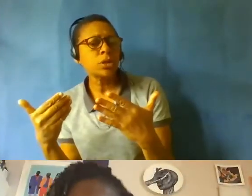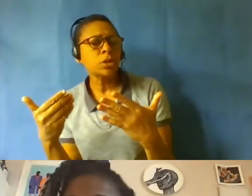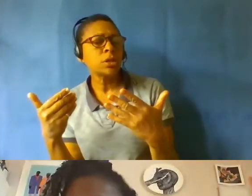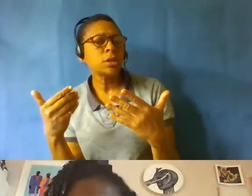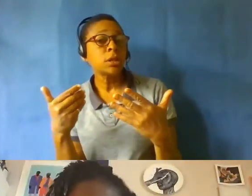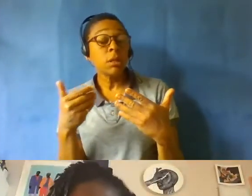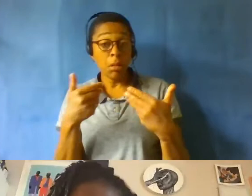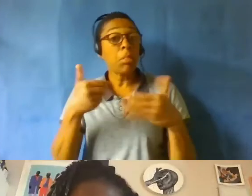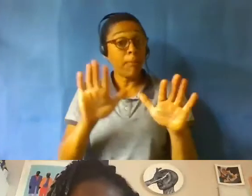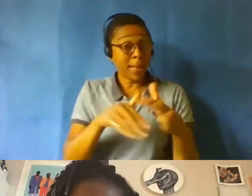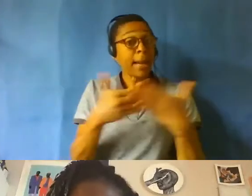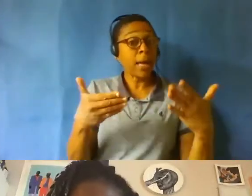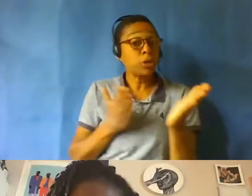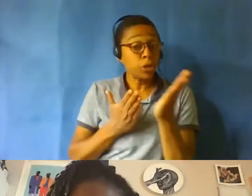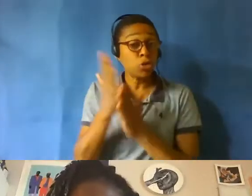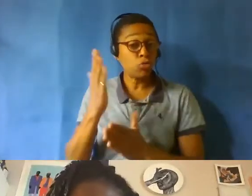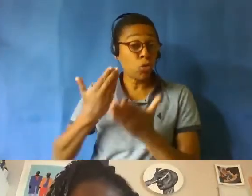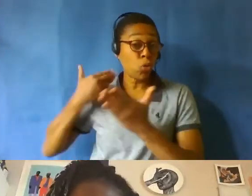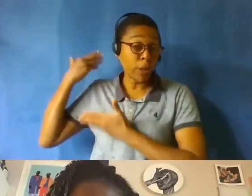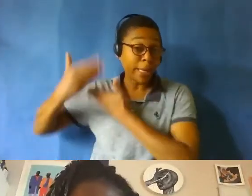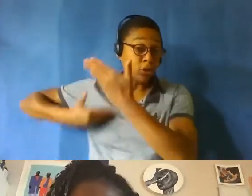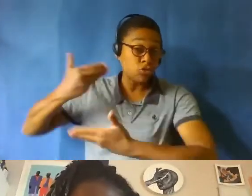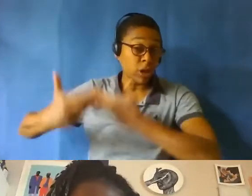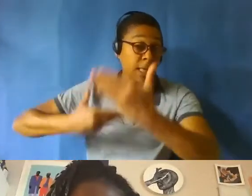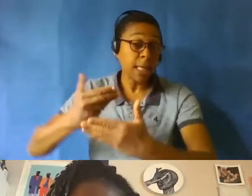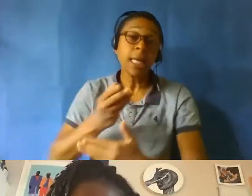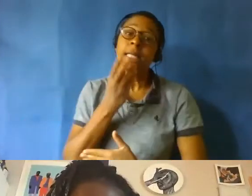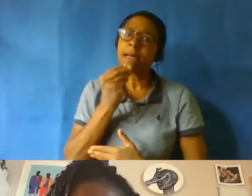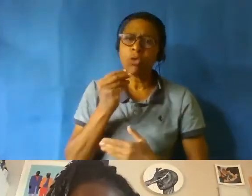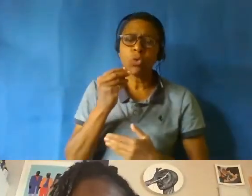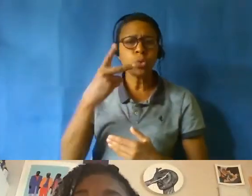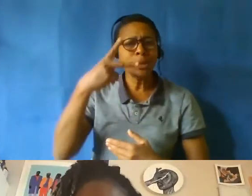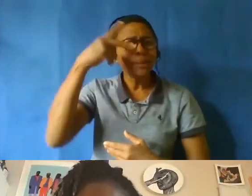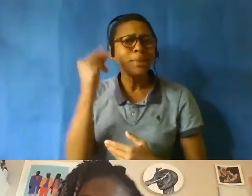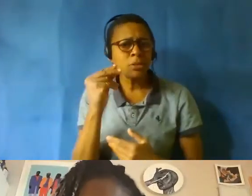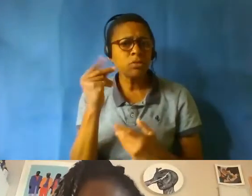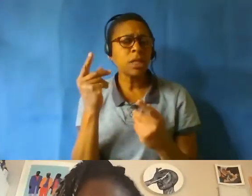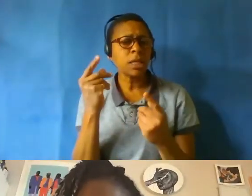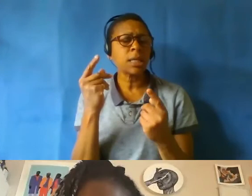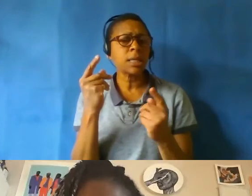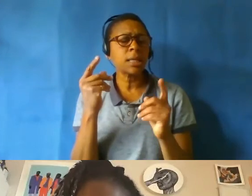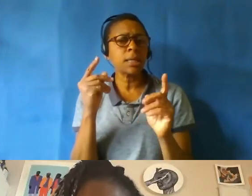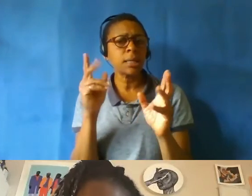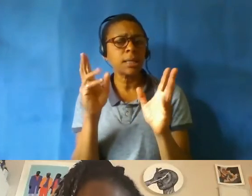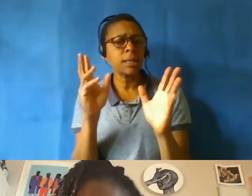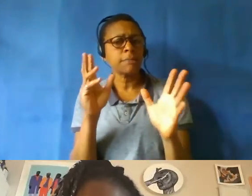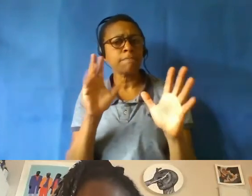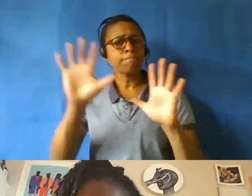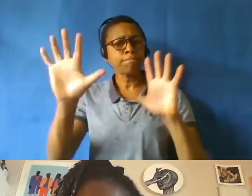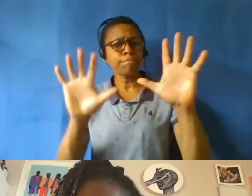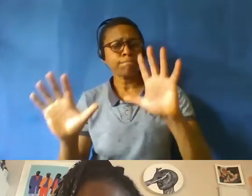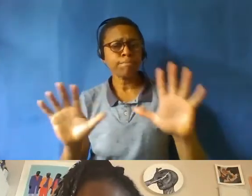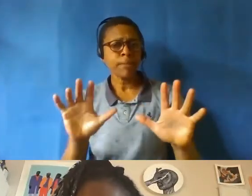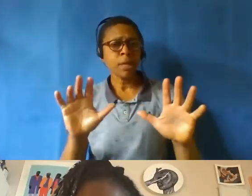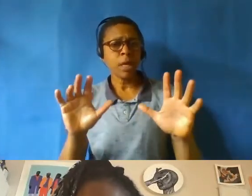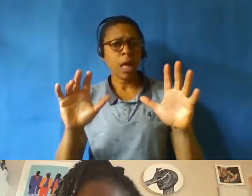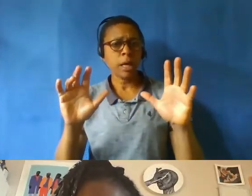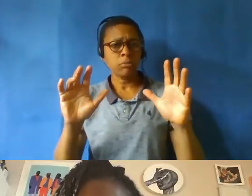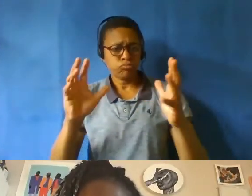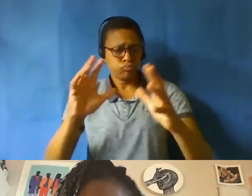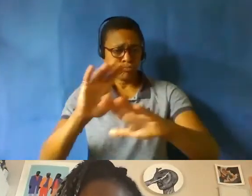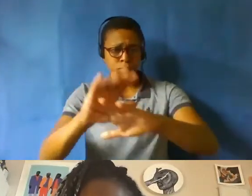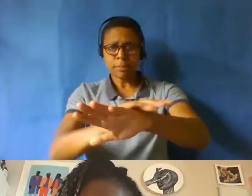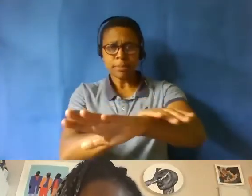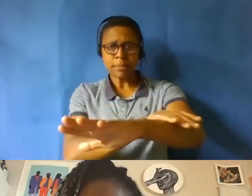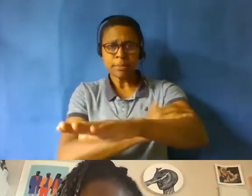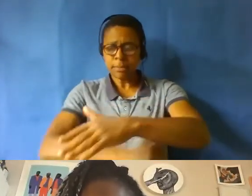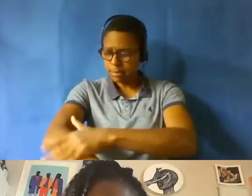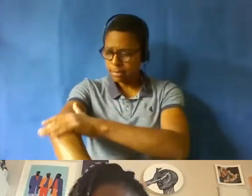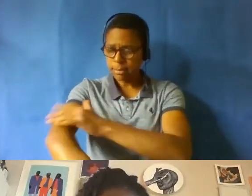history that has used sensorial and corporeal elements so it's located